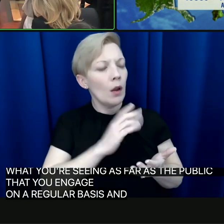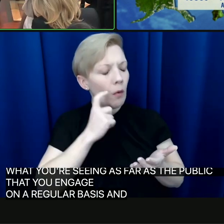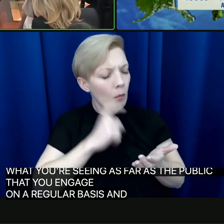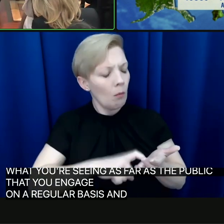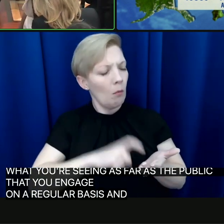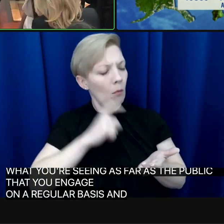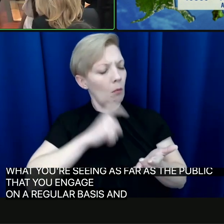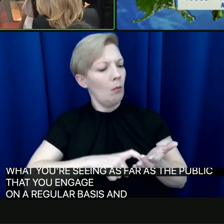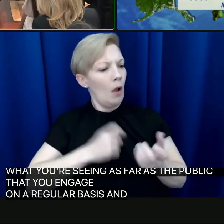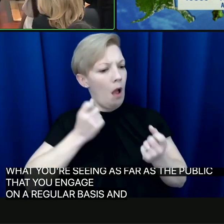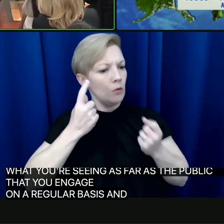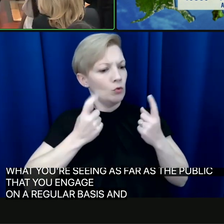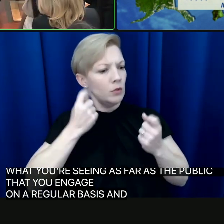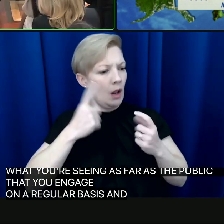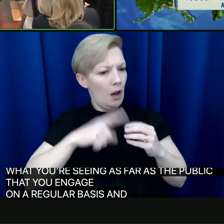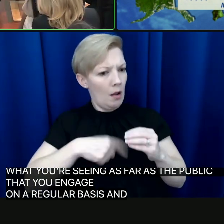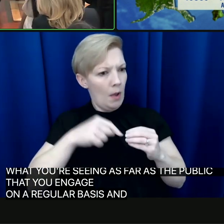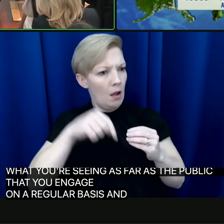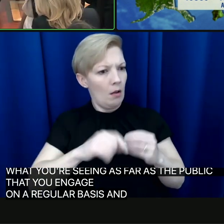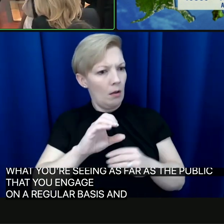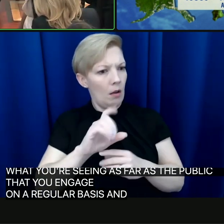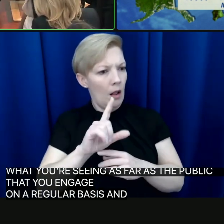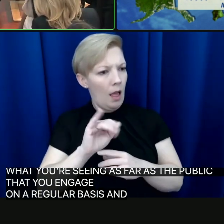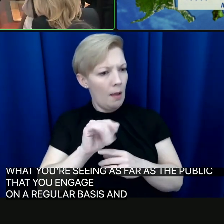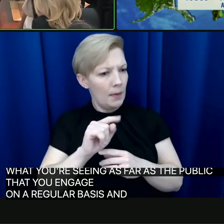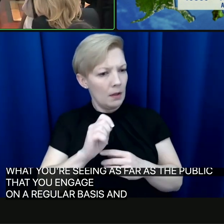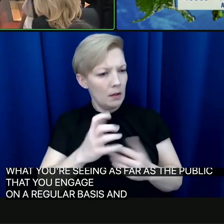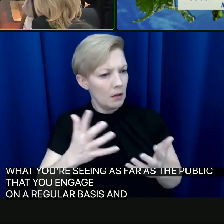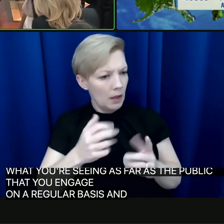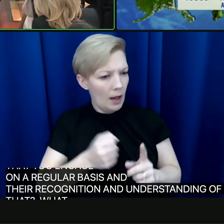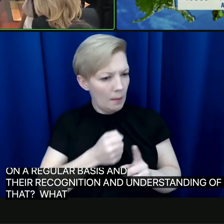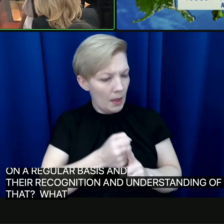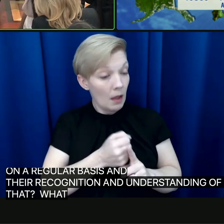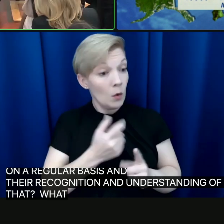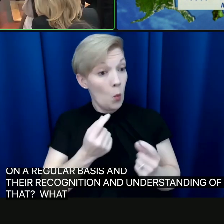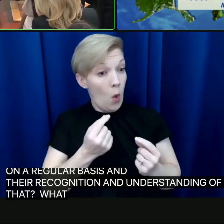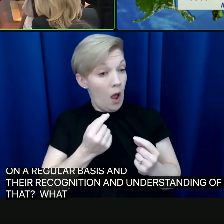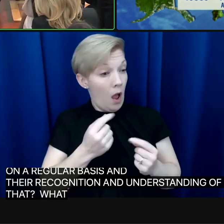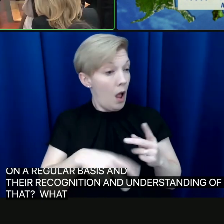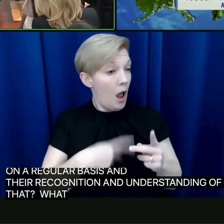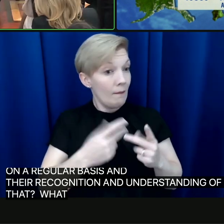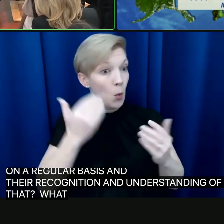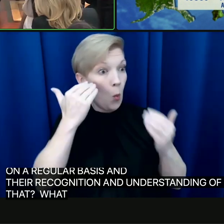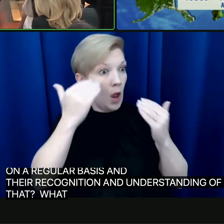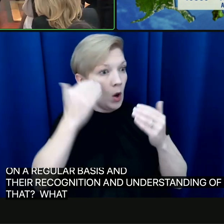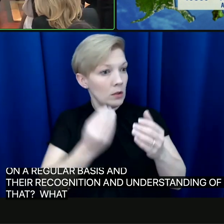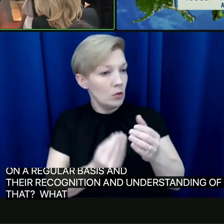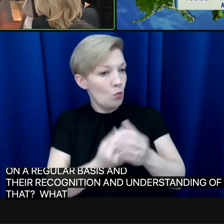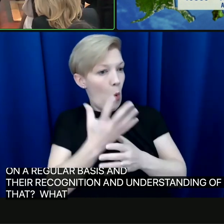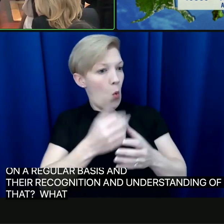What kind of cycle have you seen on the ground in awareness? How is that grown and how does that show up for you?